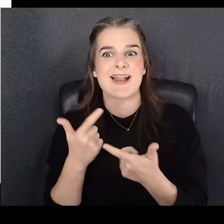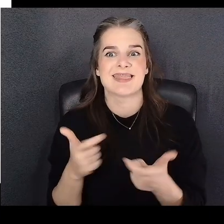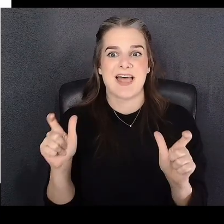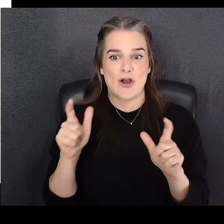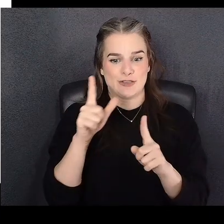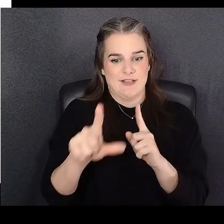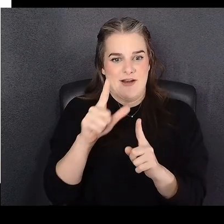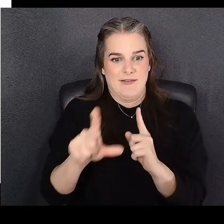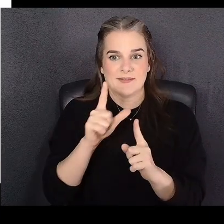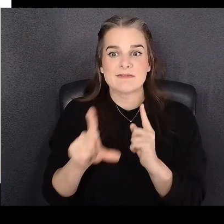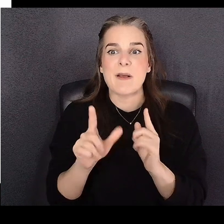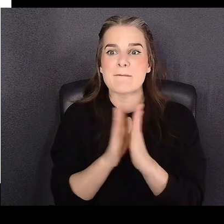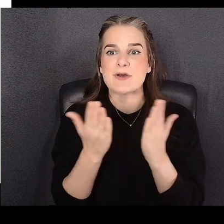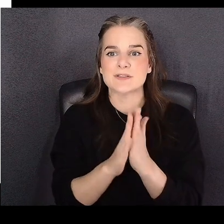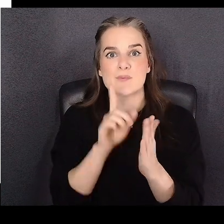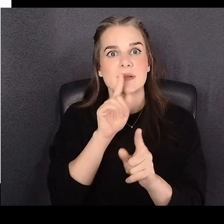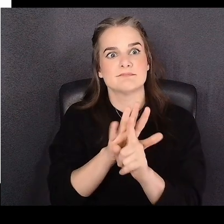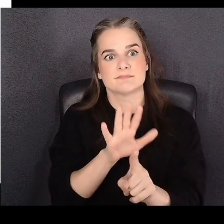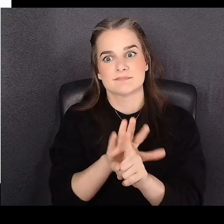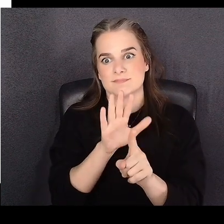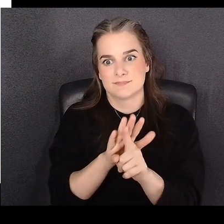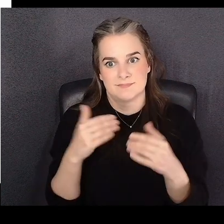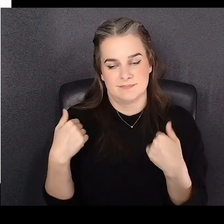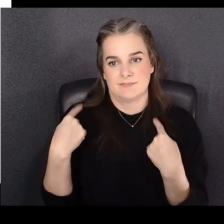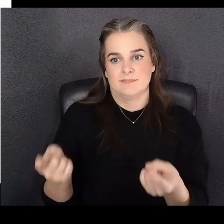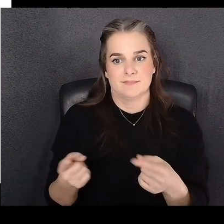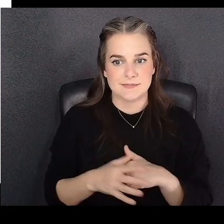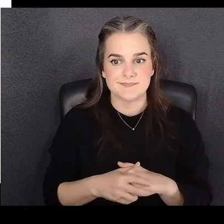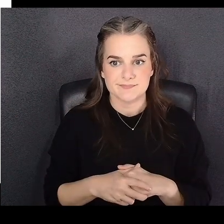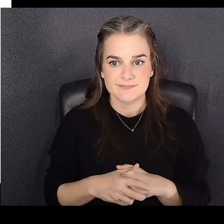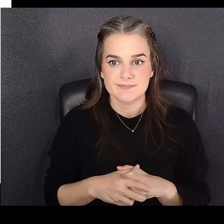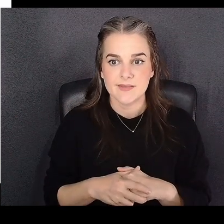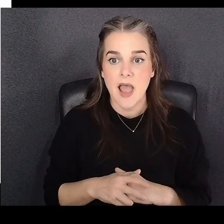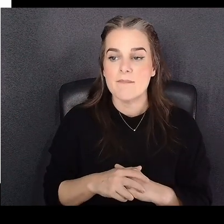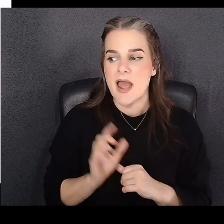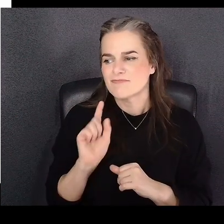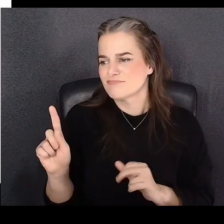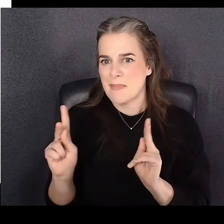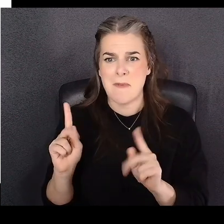But for individuals who can't physically hold a book, turn it themselves to--